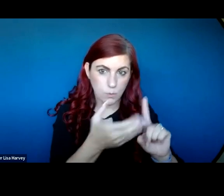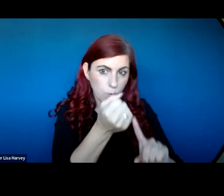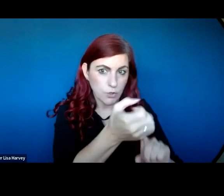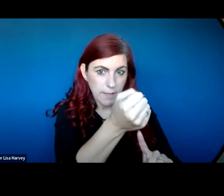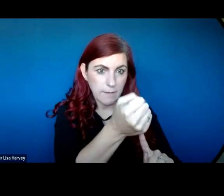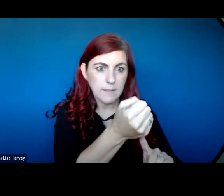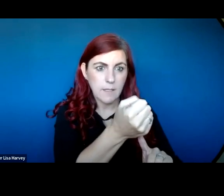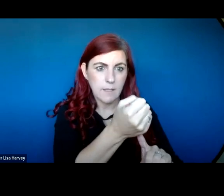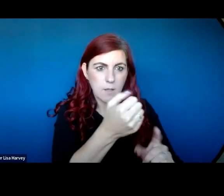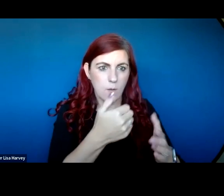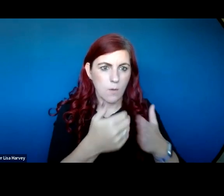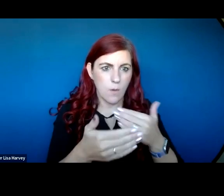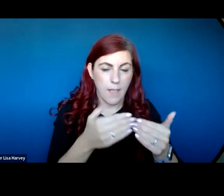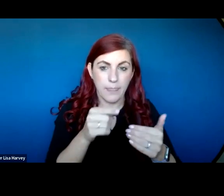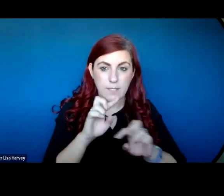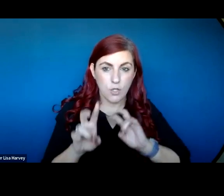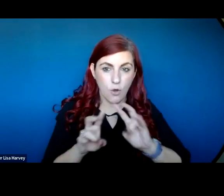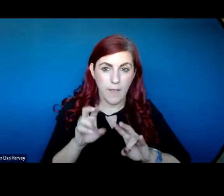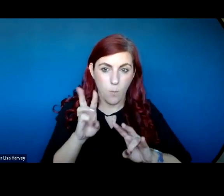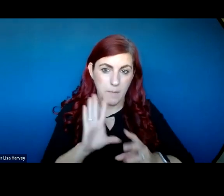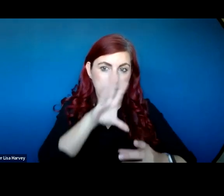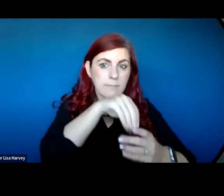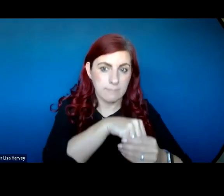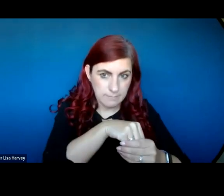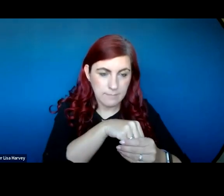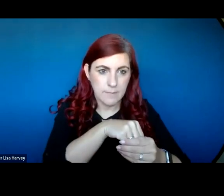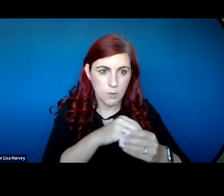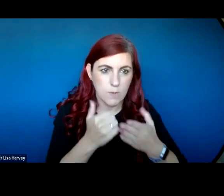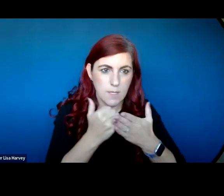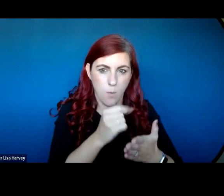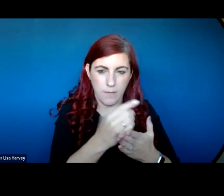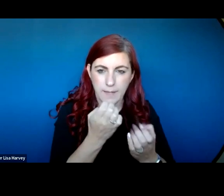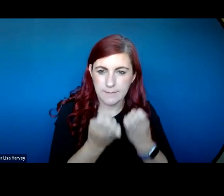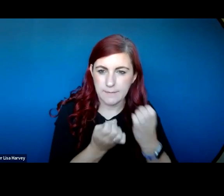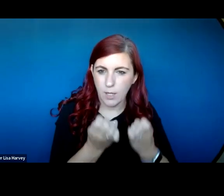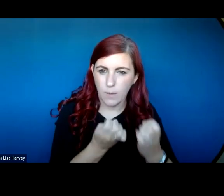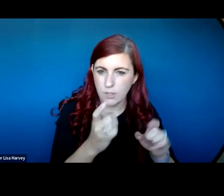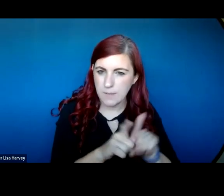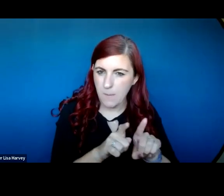findings of this survey are going to be really important and a valuable addition to that assessment.